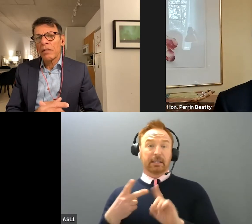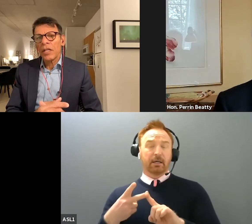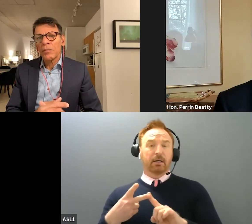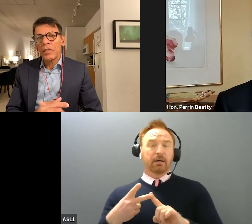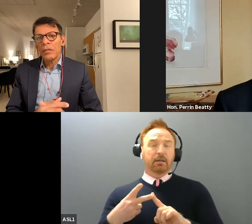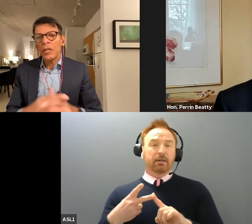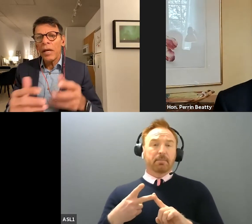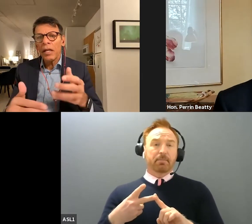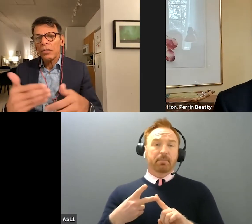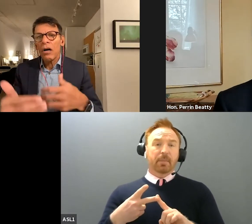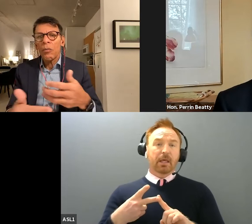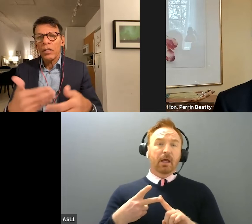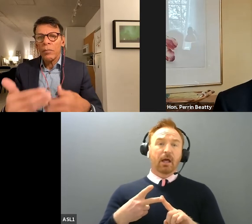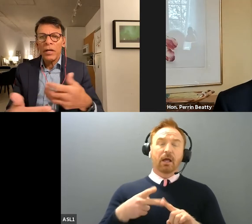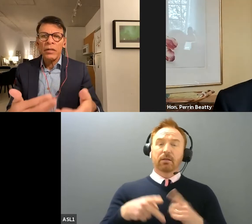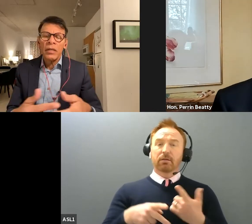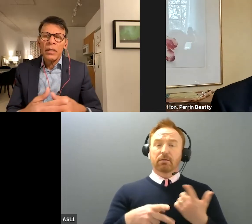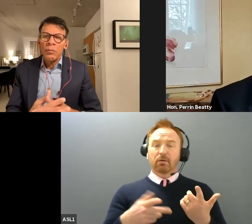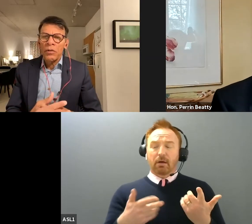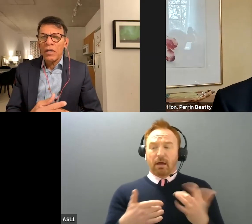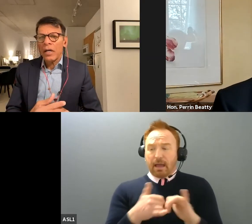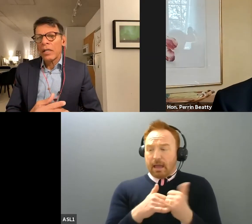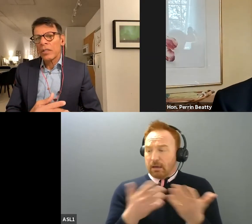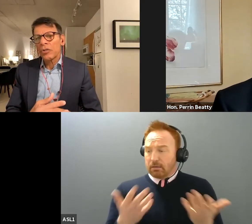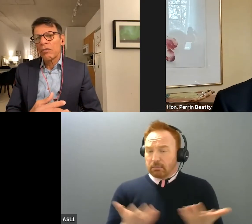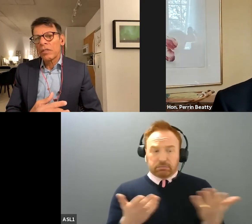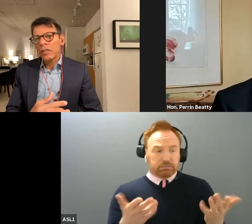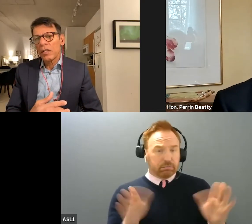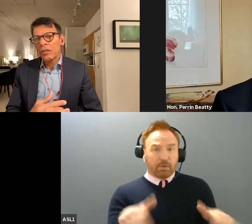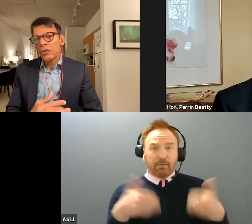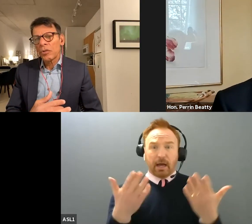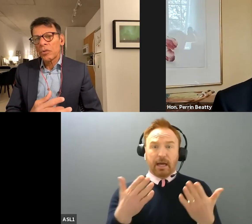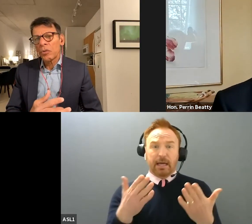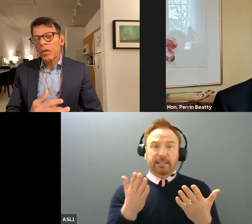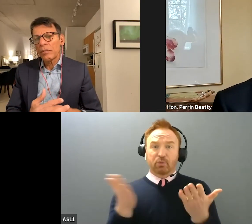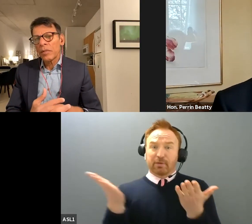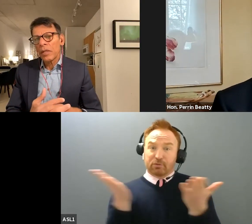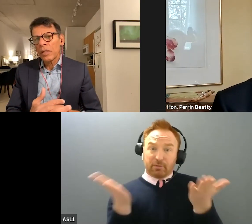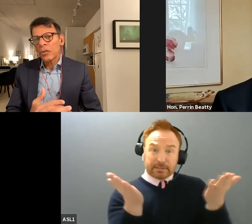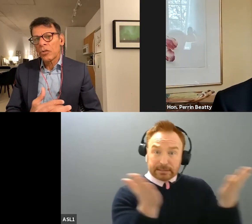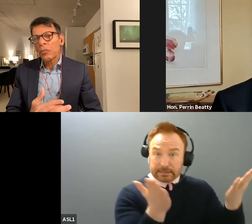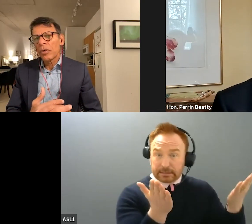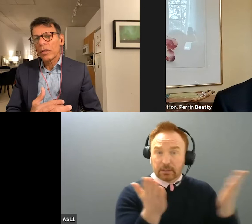investment being made as to how we can better provide services that's going to to support